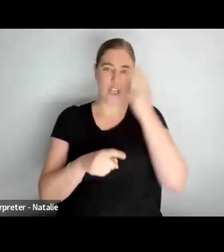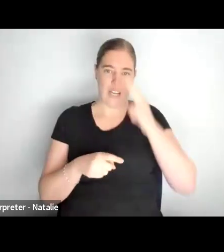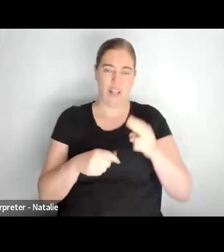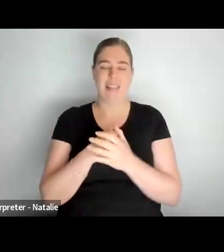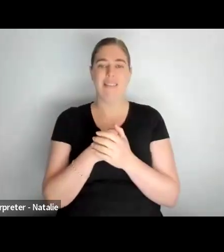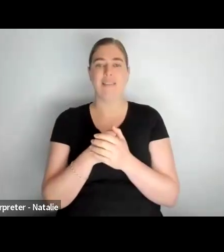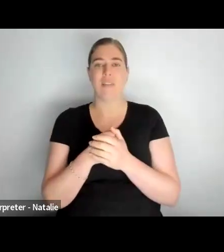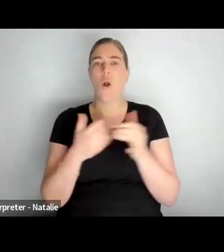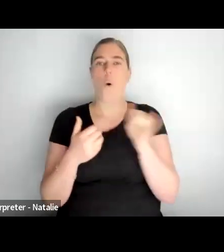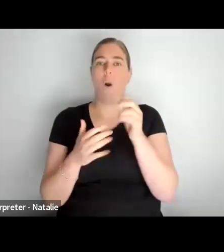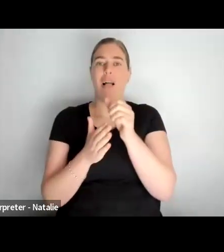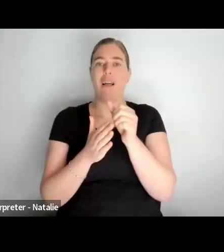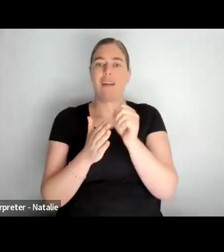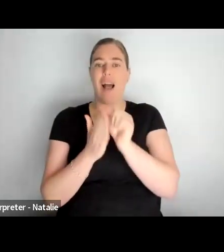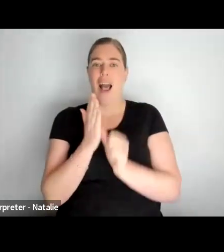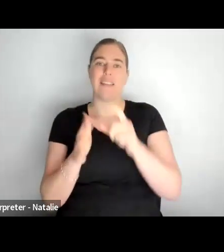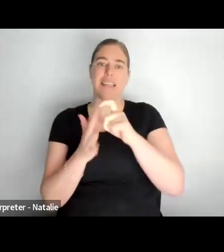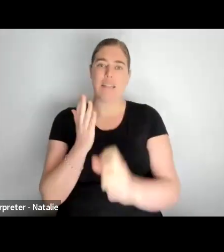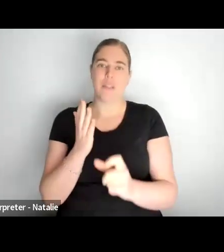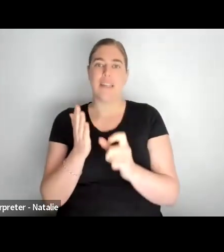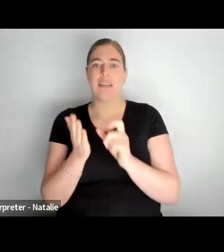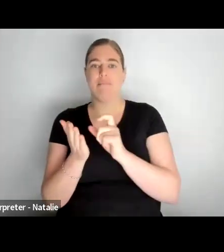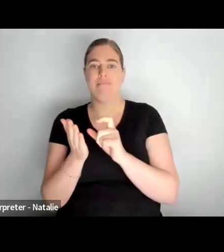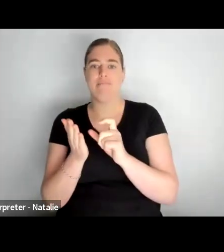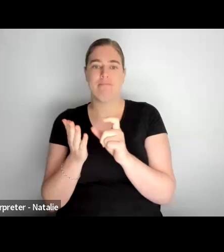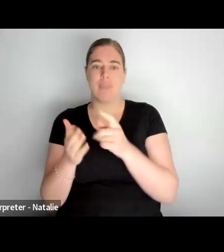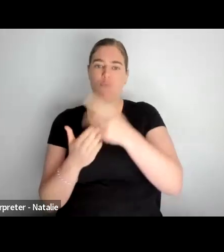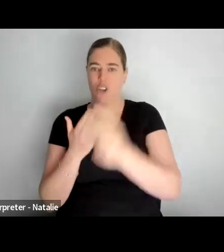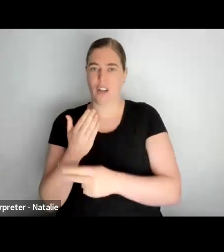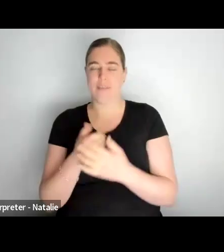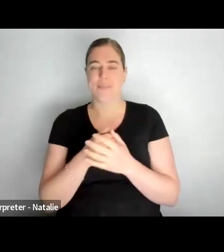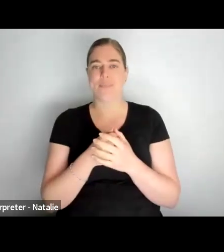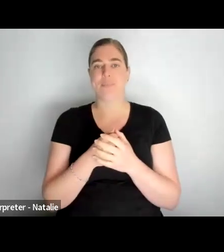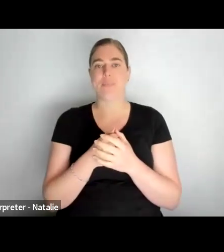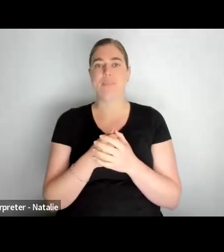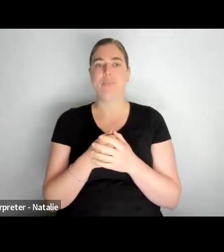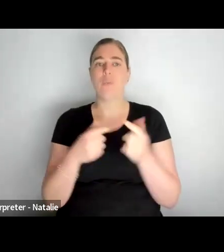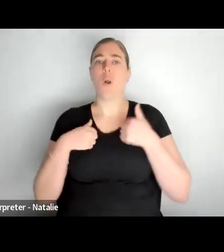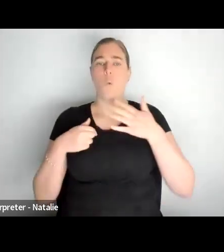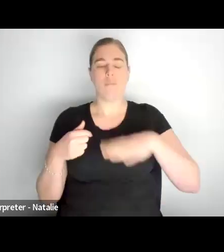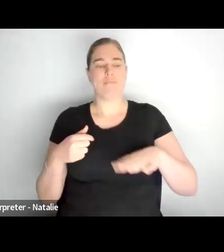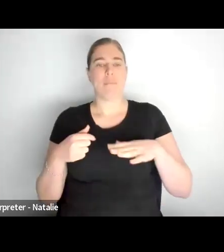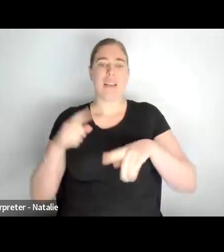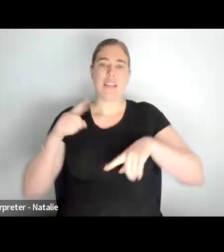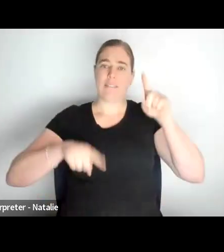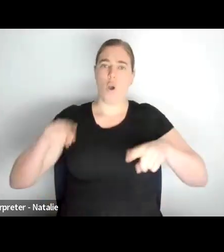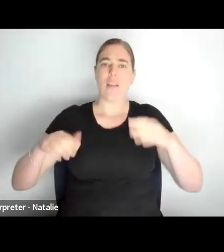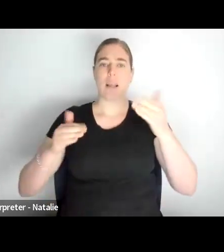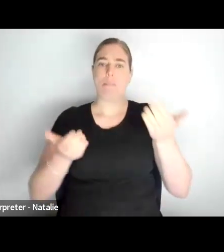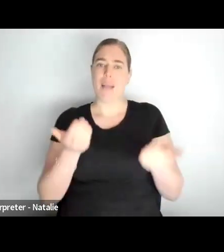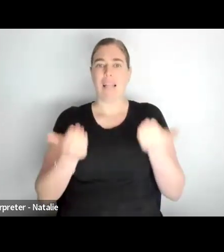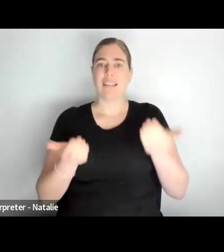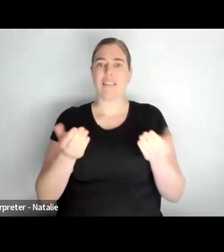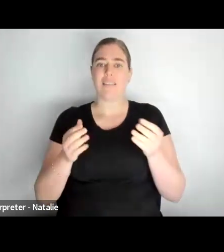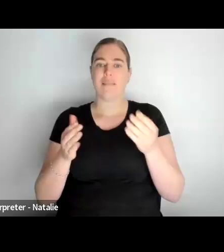disability initiative. We are committed to forming balance panels, so we appoint PSU a representative